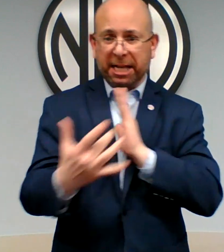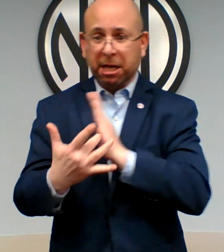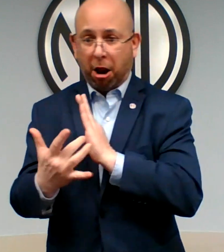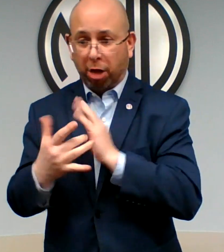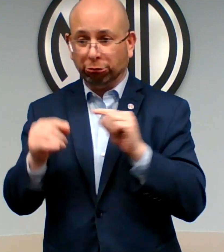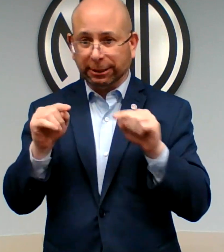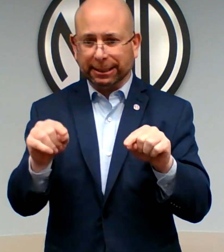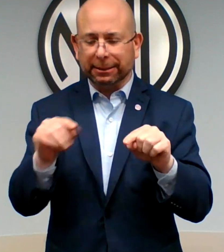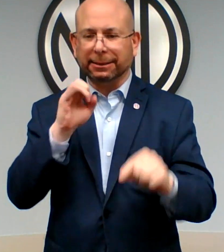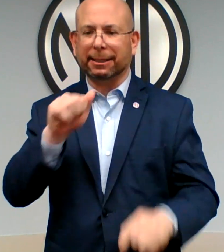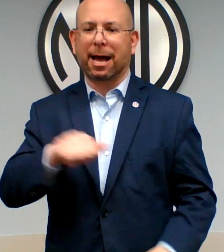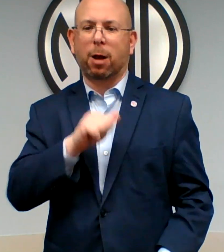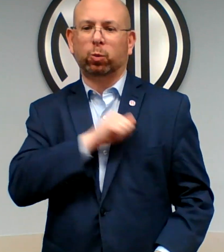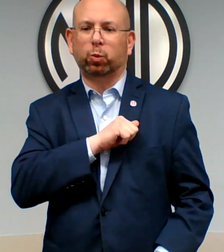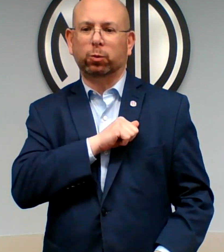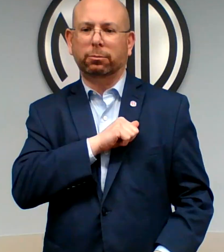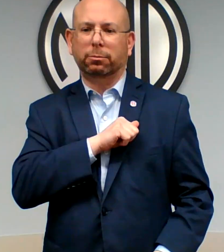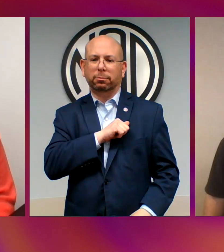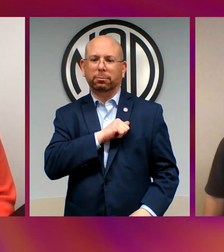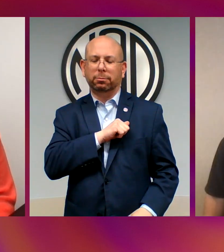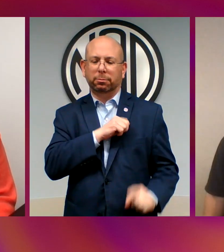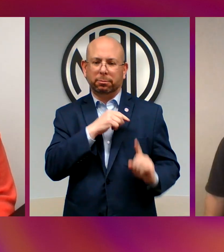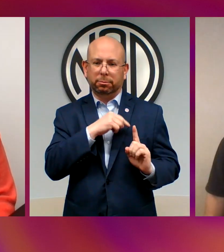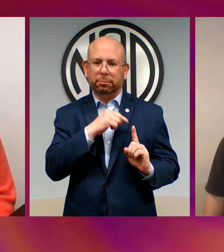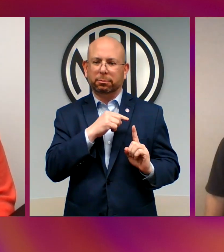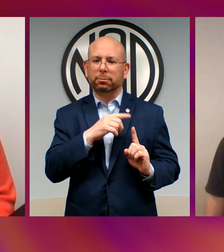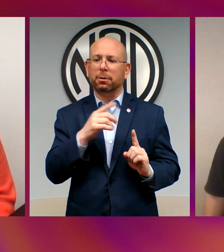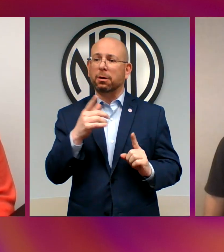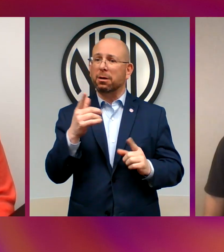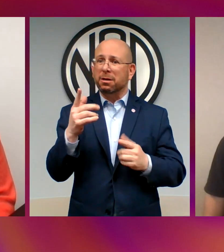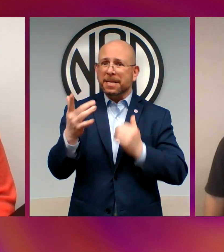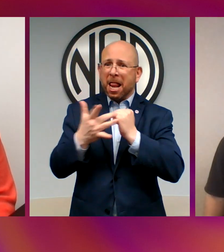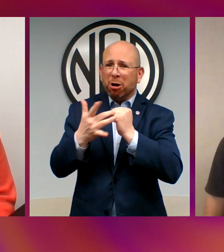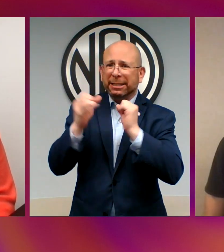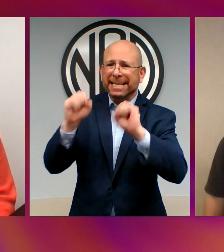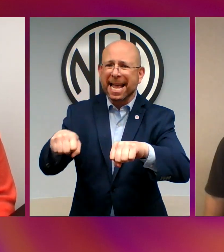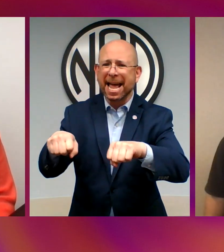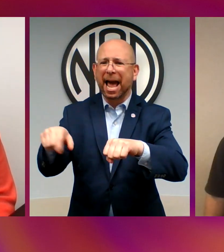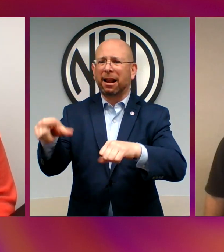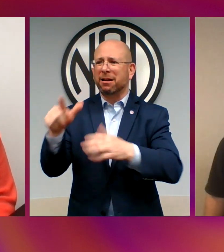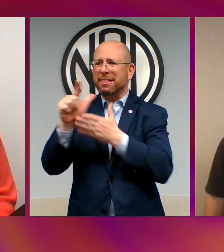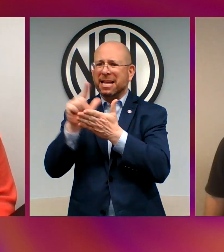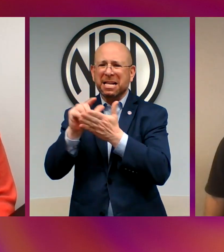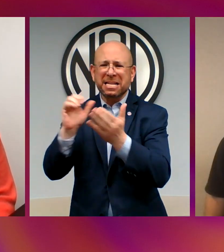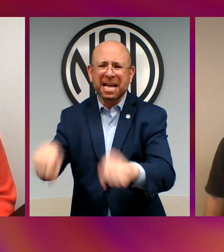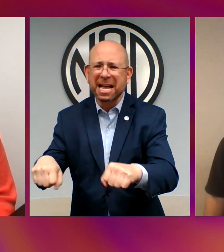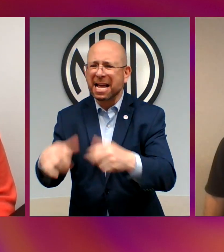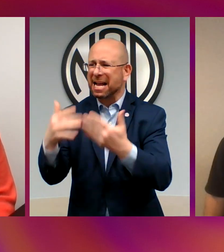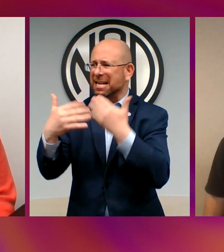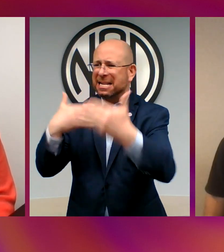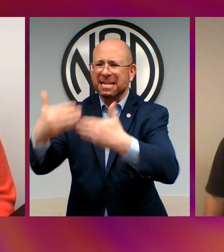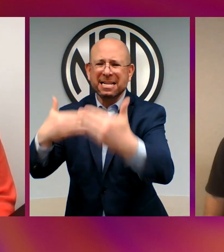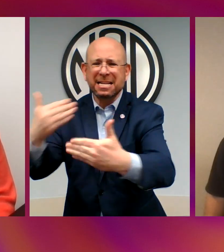policy remains people's attitudes. You can do whatever needs to be done with tech or with the law,